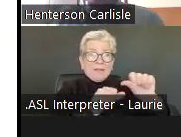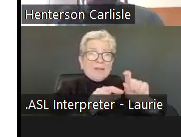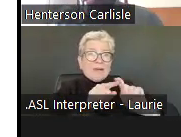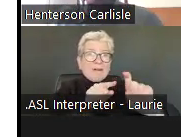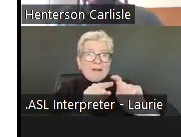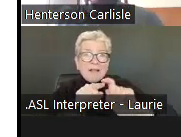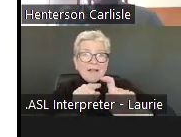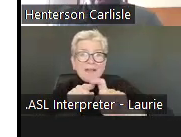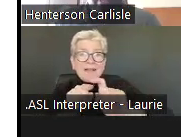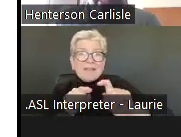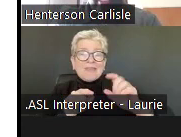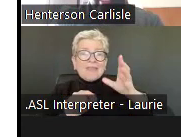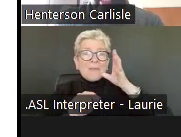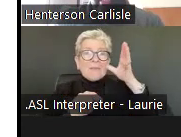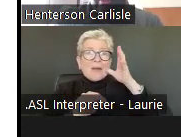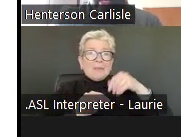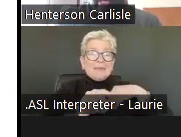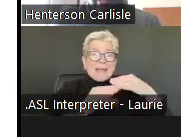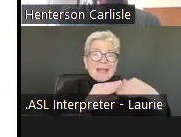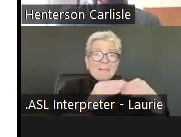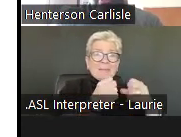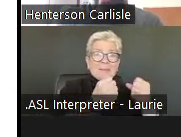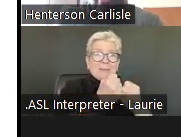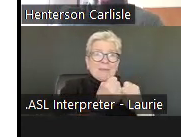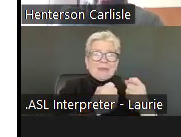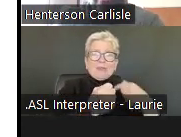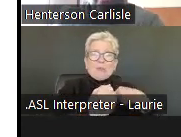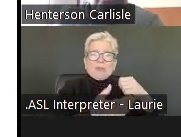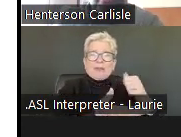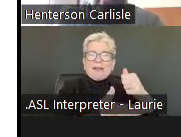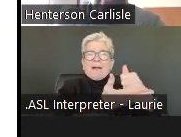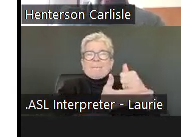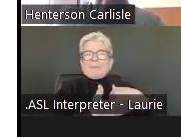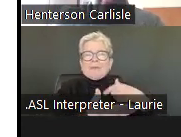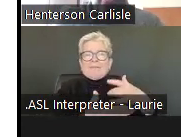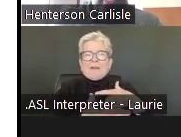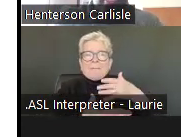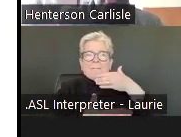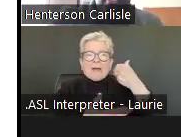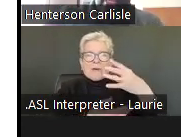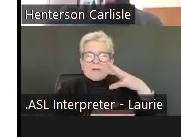them to get the support they need to engage their student in school? So again guiding